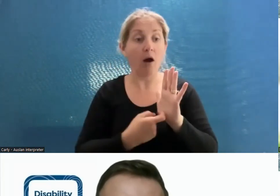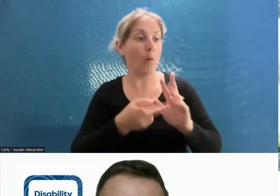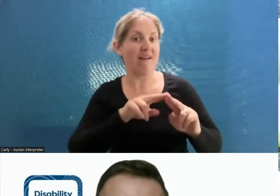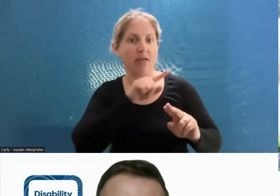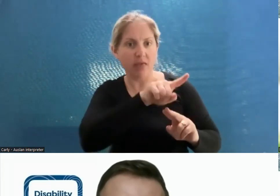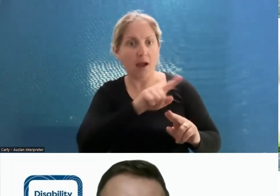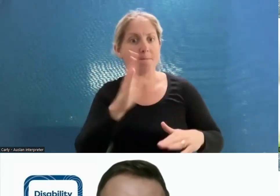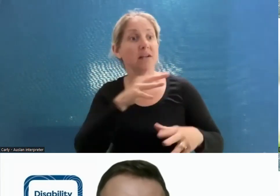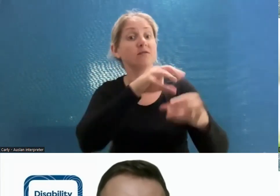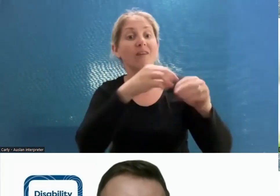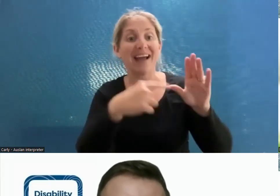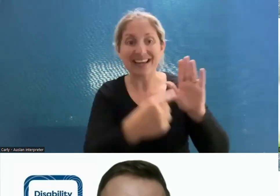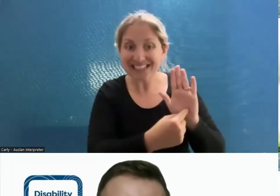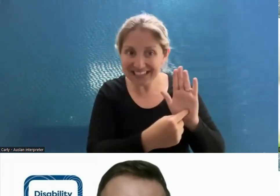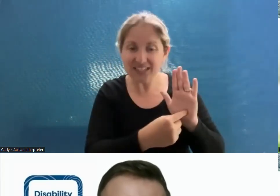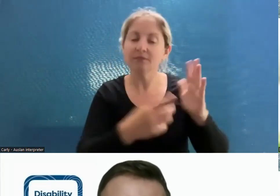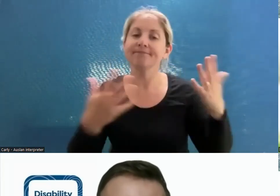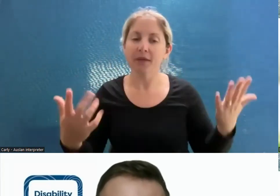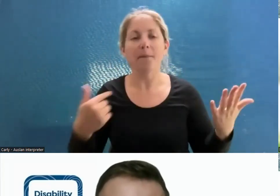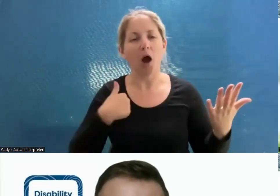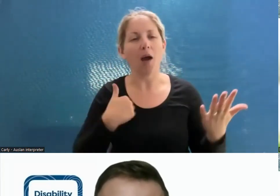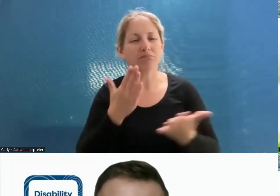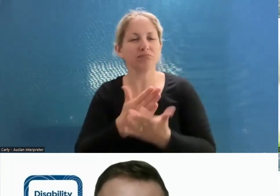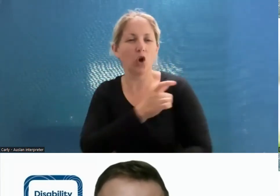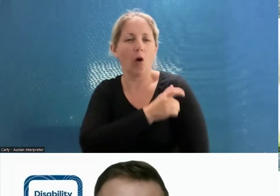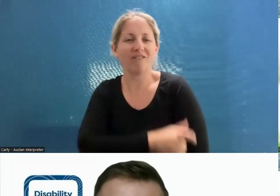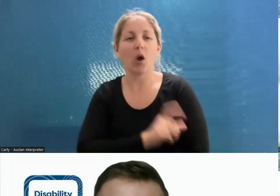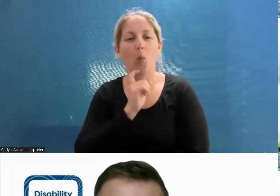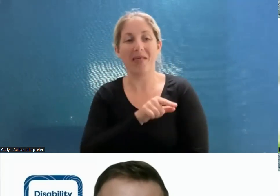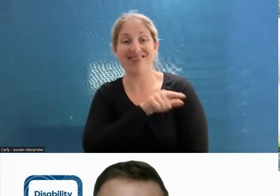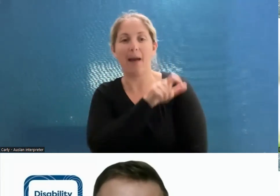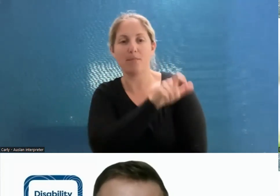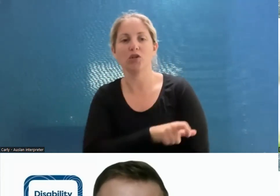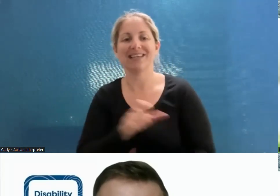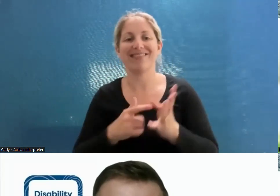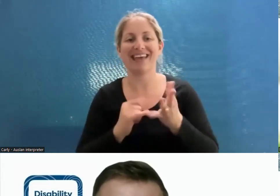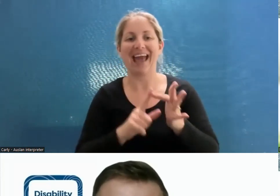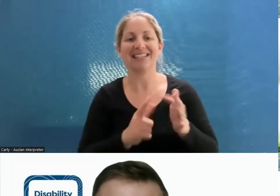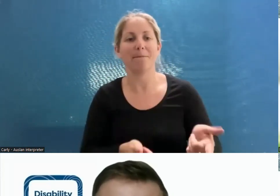But I am reasonably confident it would be that case manager making this decision just